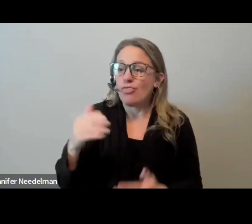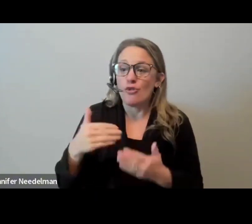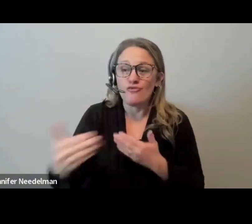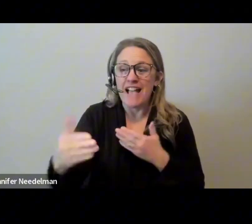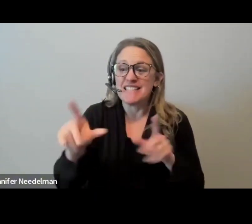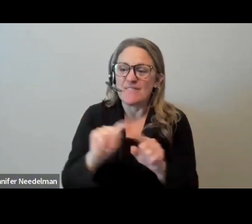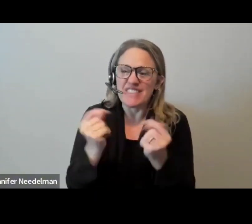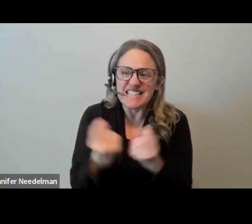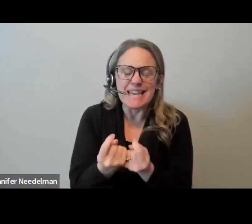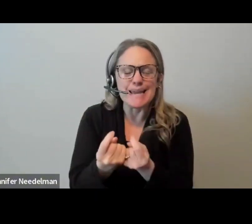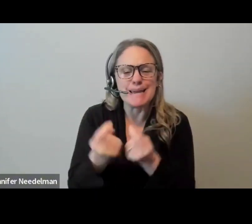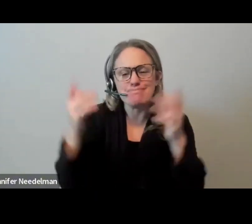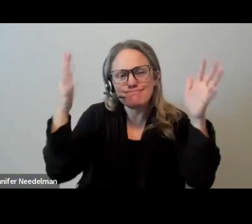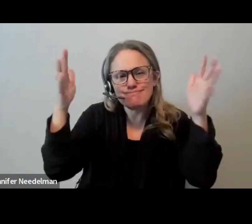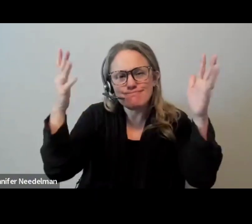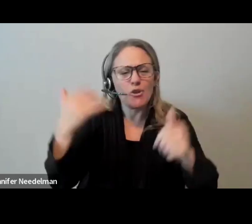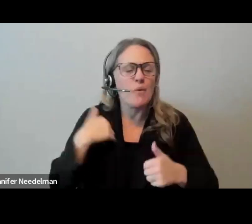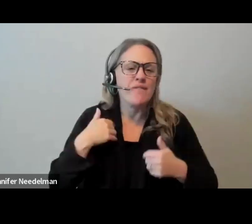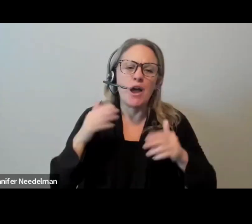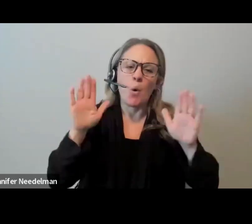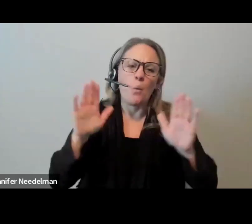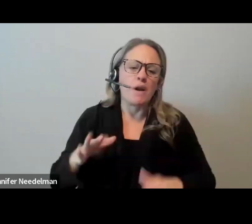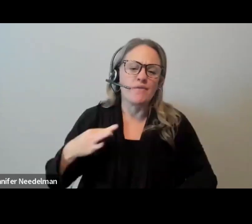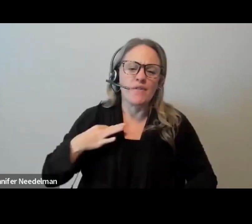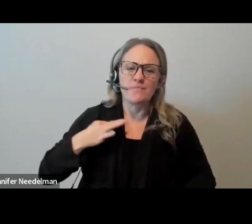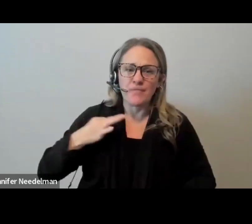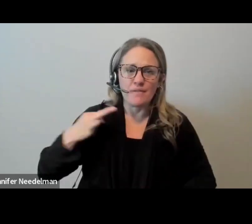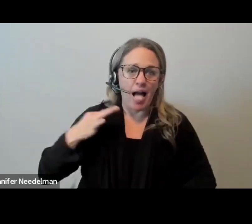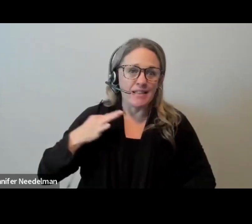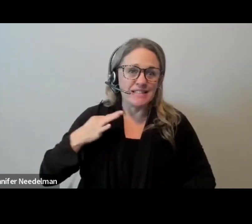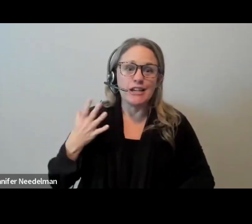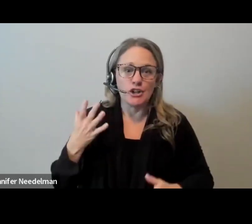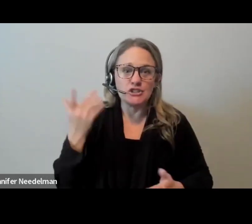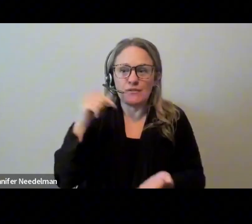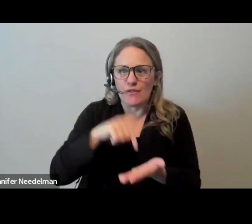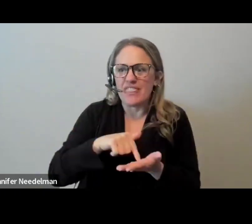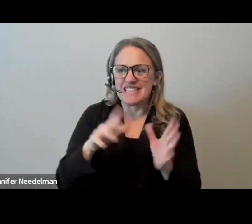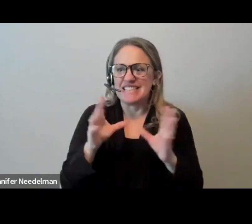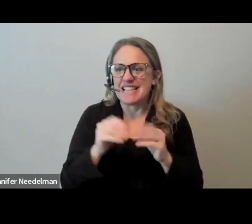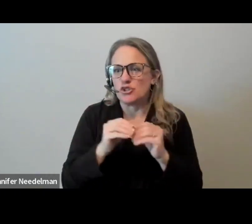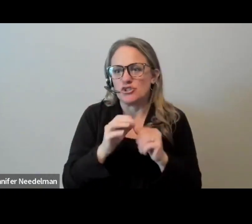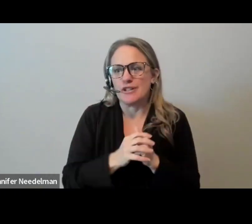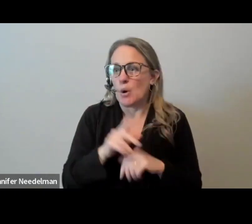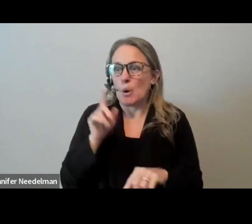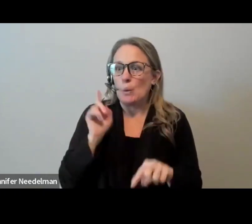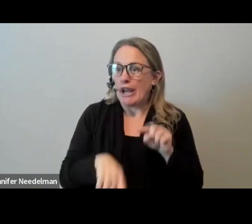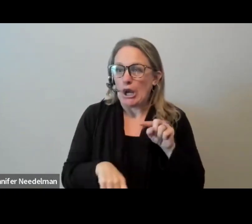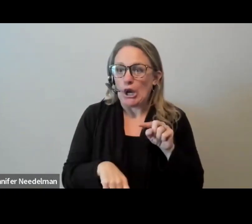We've had wonderful, wonderful volunteers helping to put this together and we couldn't do this without, without everybody.